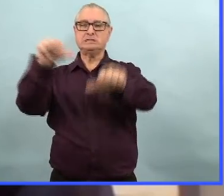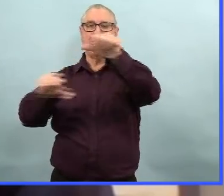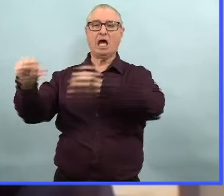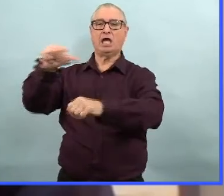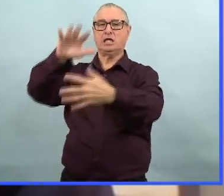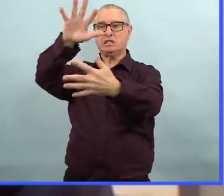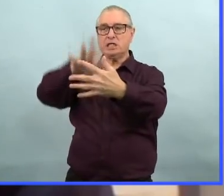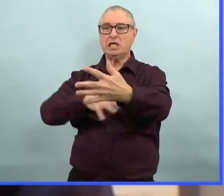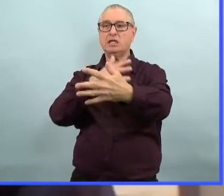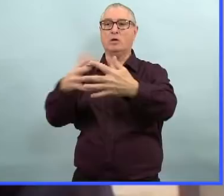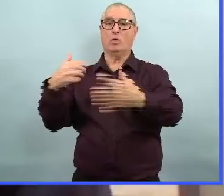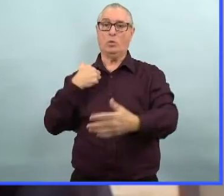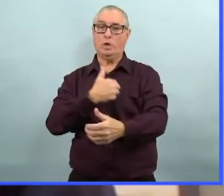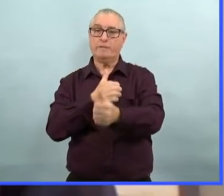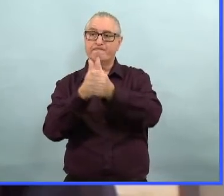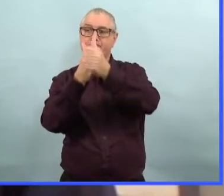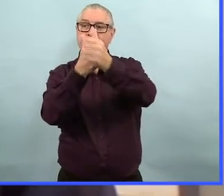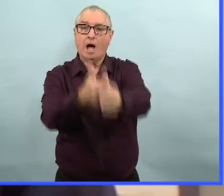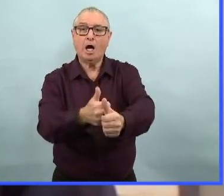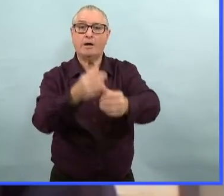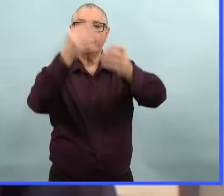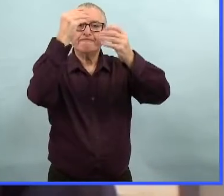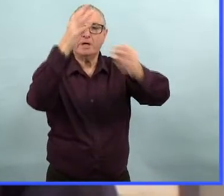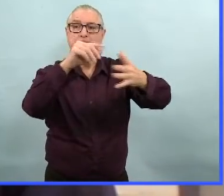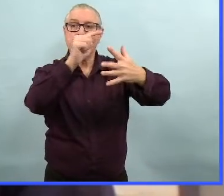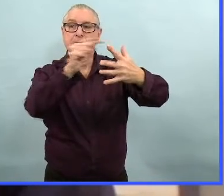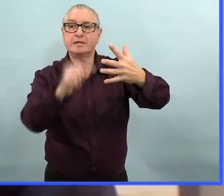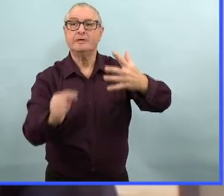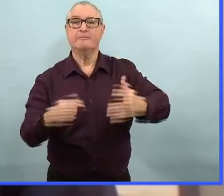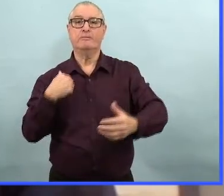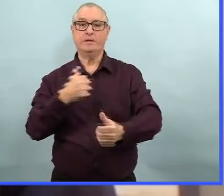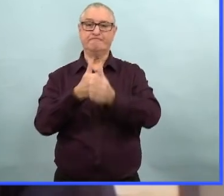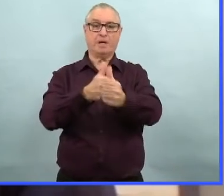they're not enough and then we hear that they're too much on the side and then we act it again